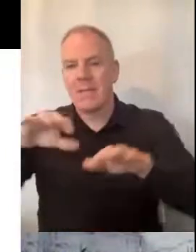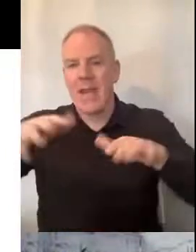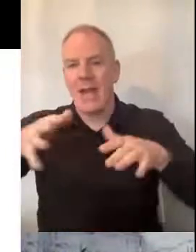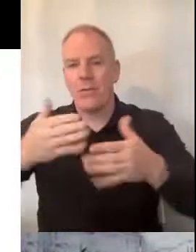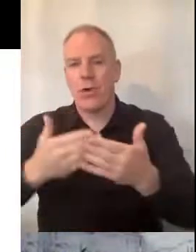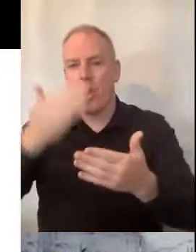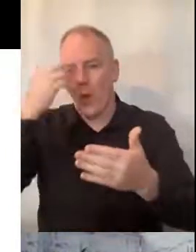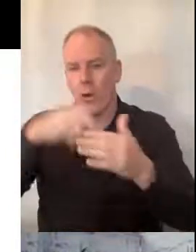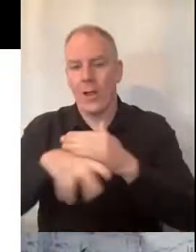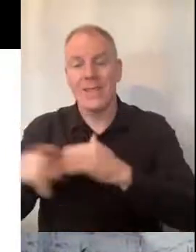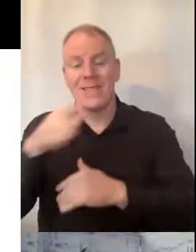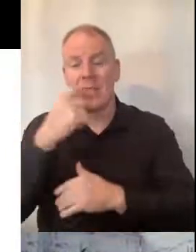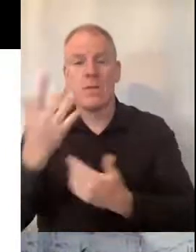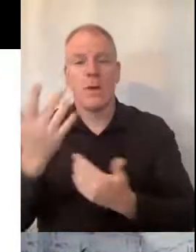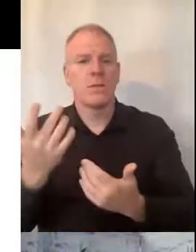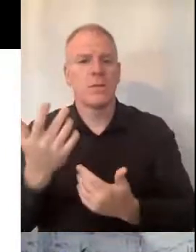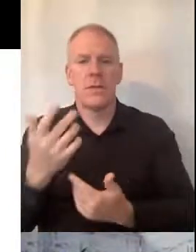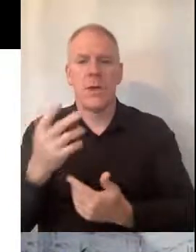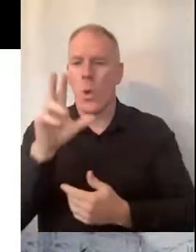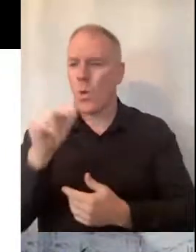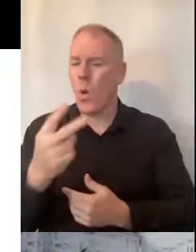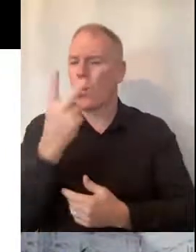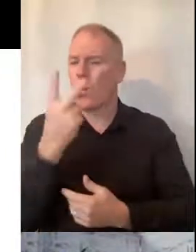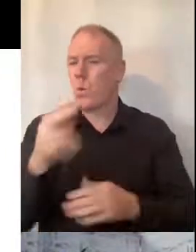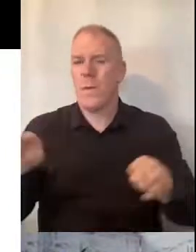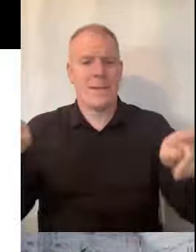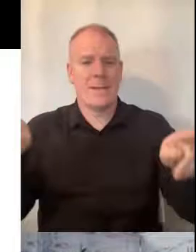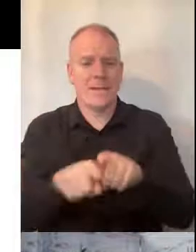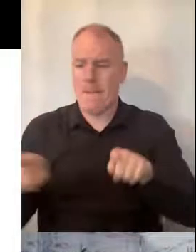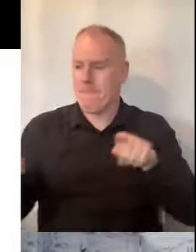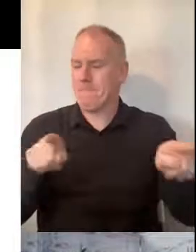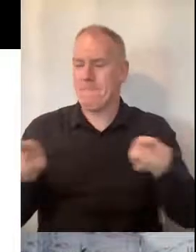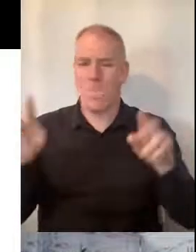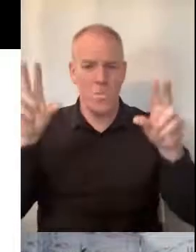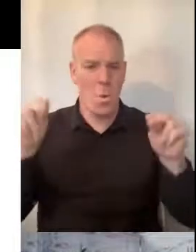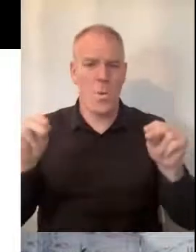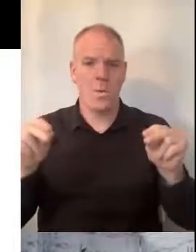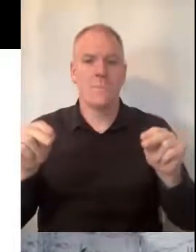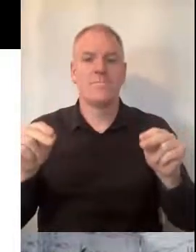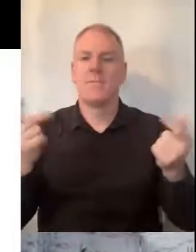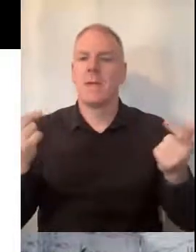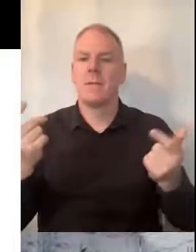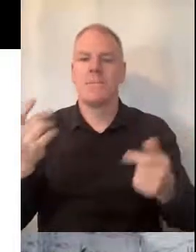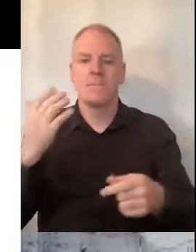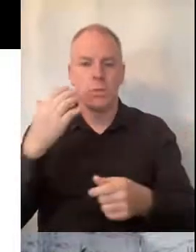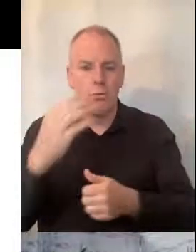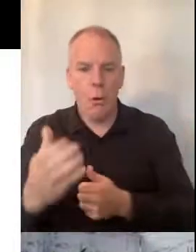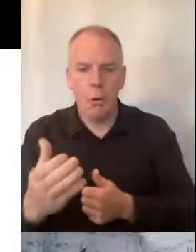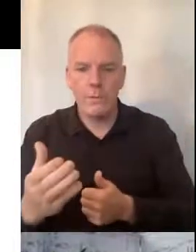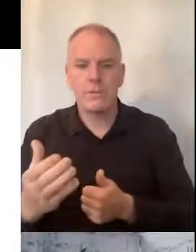He basically says that there's no two people the same, so whether you're in a course, you know whoever you're